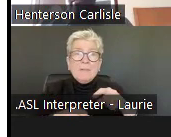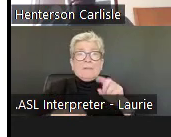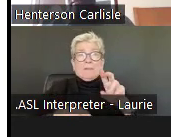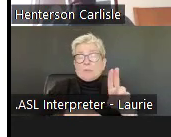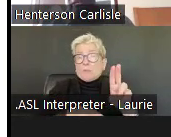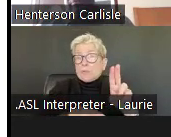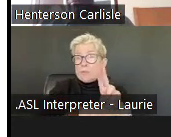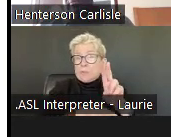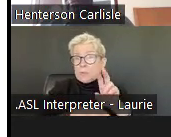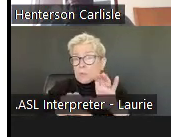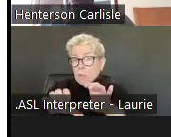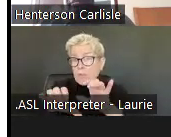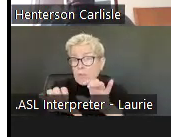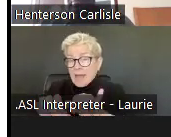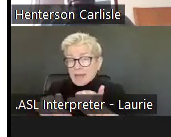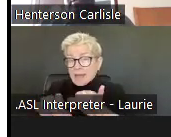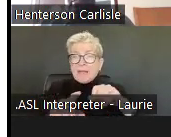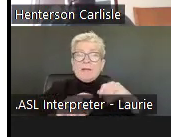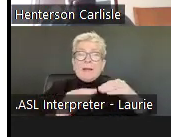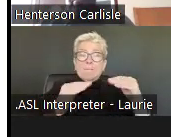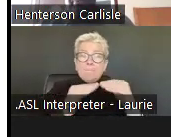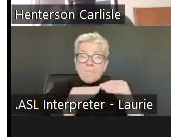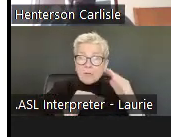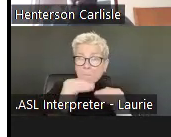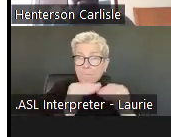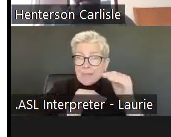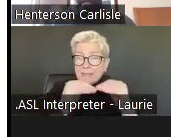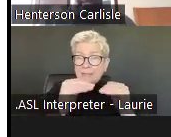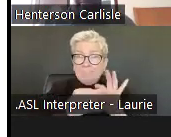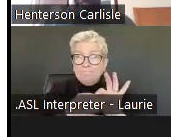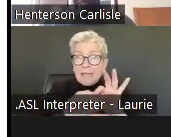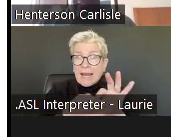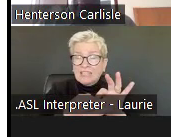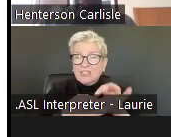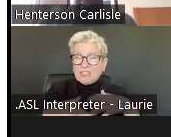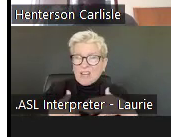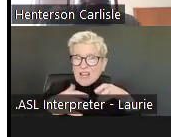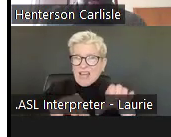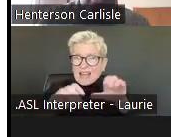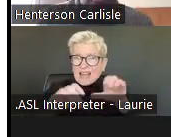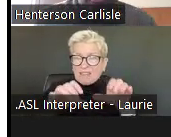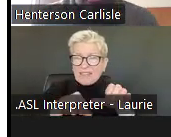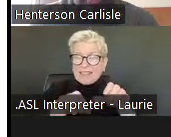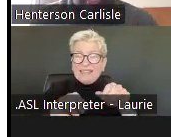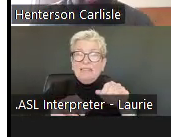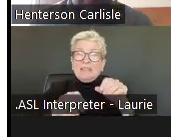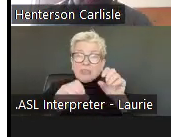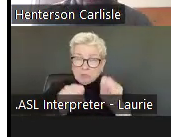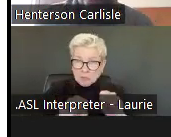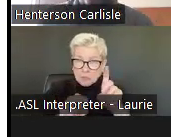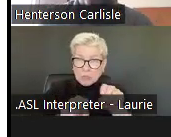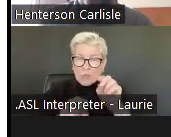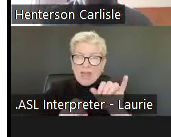the peer building, the peer activities amongst their peers, this is where you can